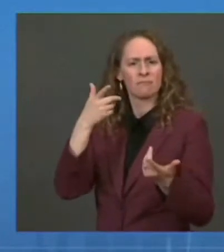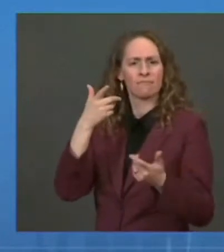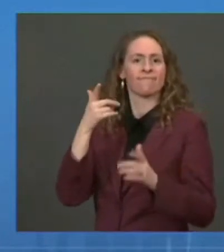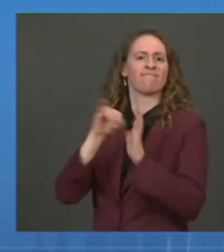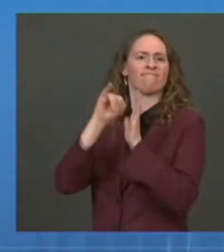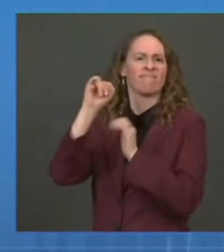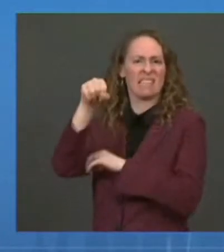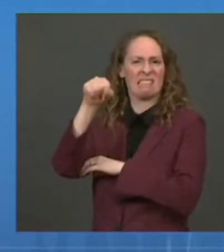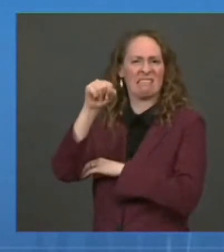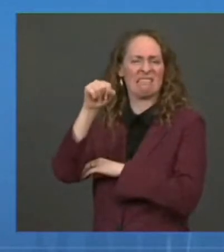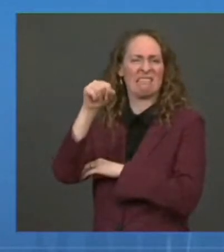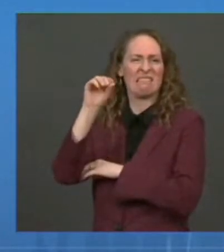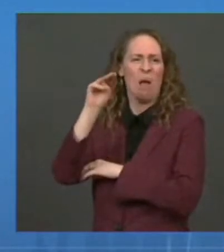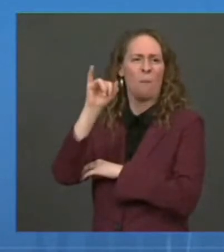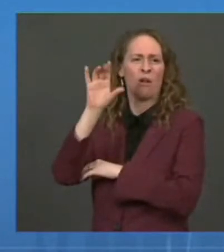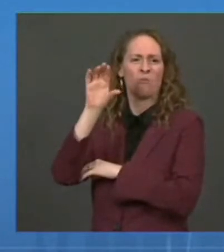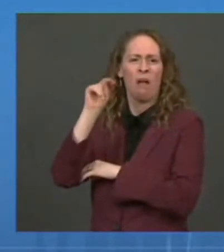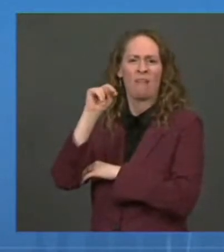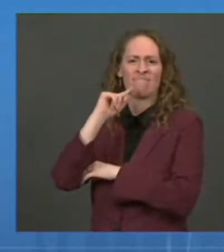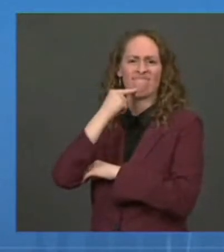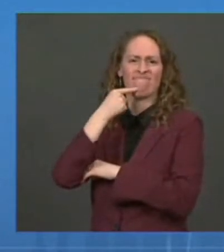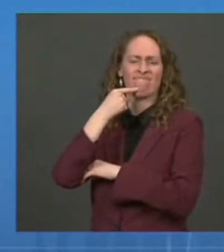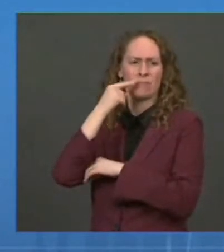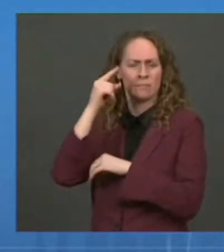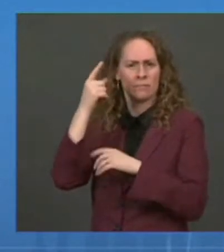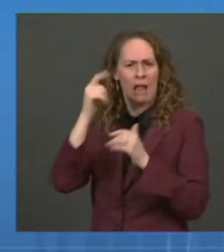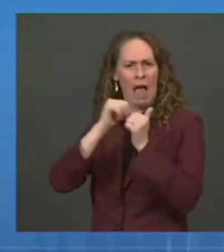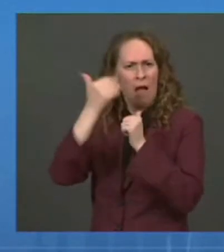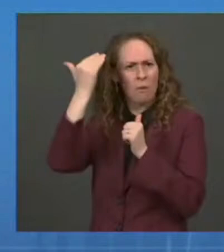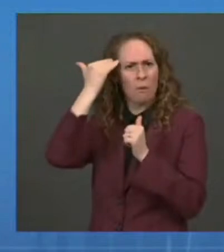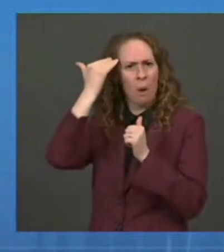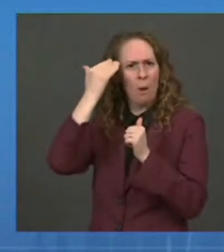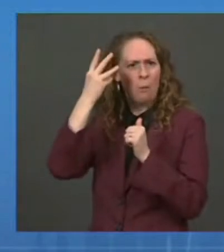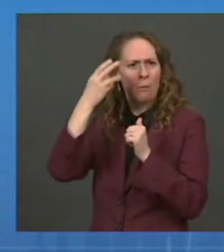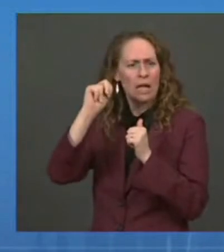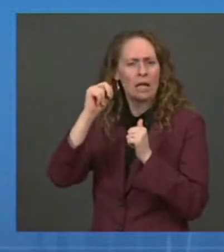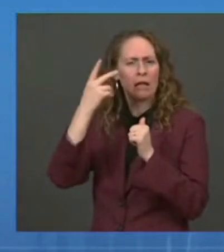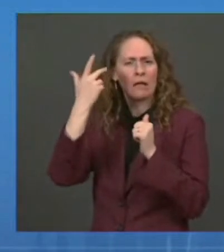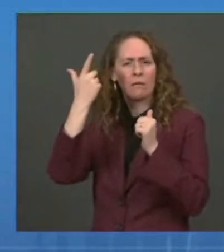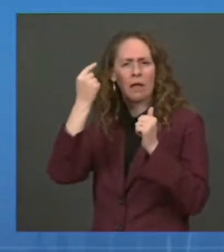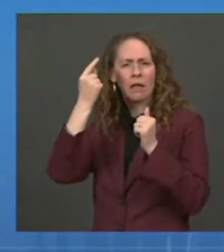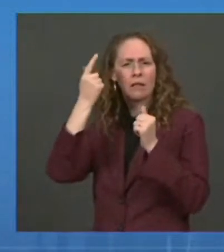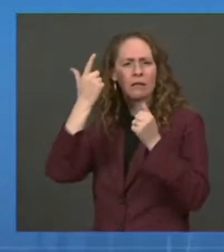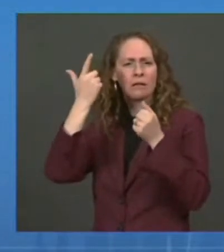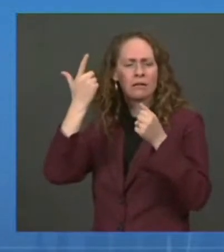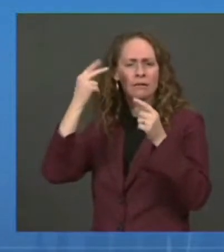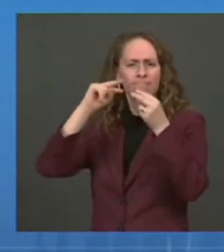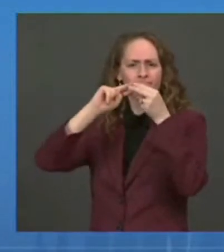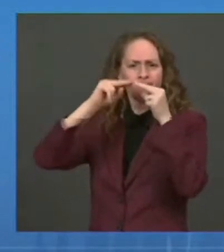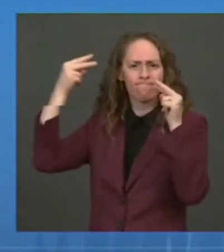MISSABLE OR IMMUNE EVASIVE THE OMICRON VARIANT IS? IS THERE A CERTAIN DATA POINT